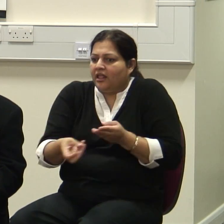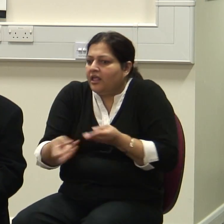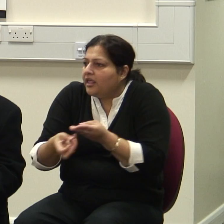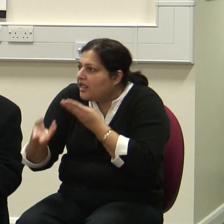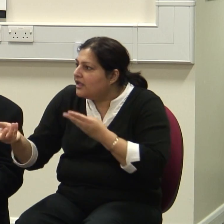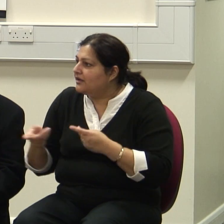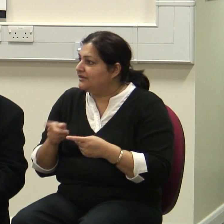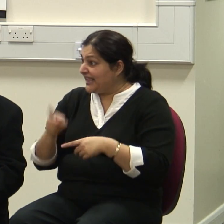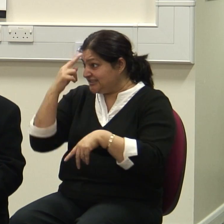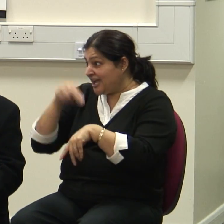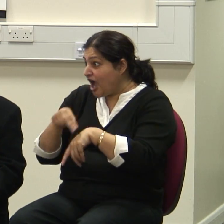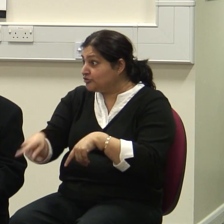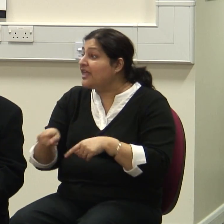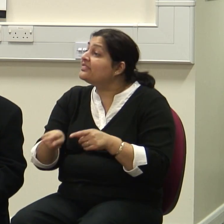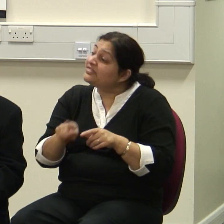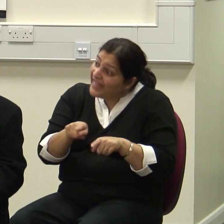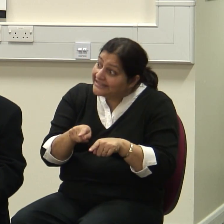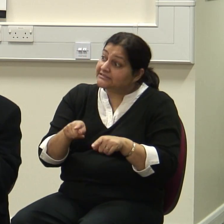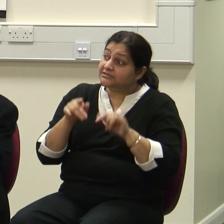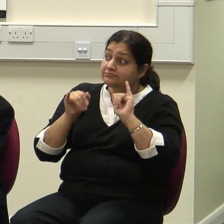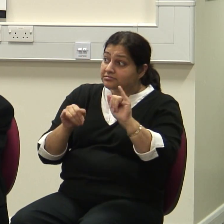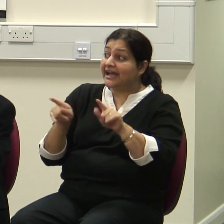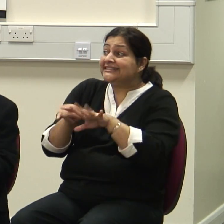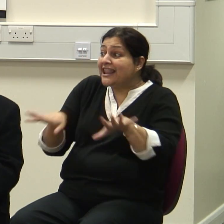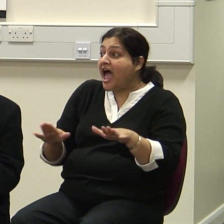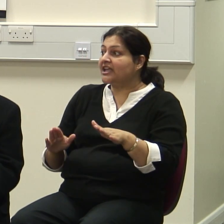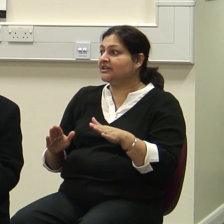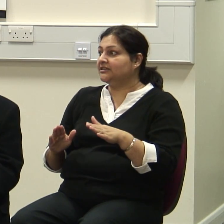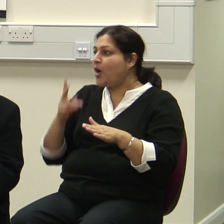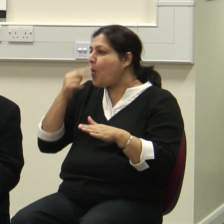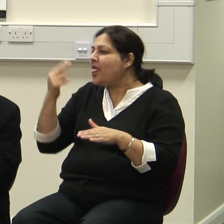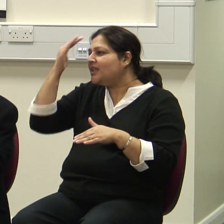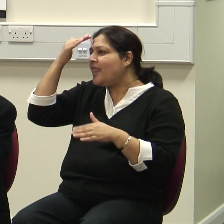That is the new lobotomy. And now they're complaining that they are not getting enough